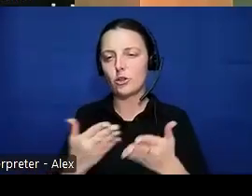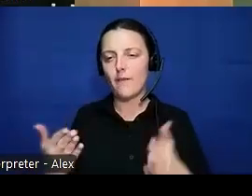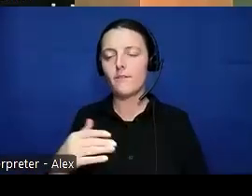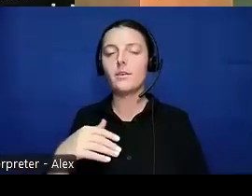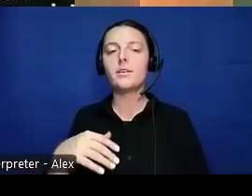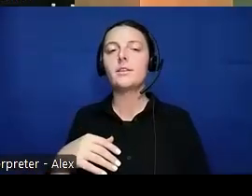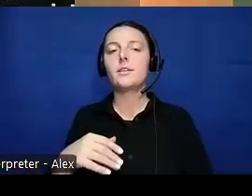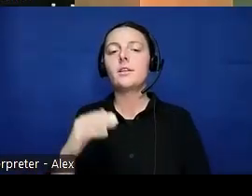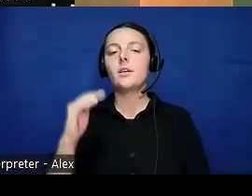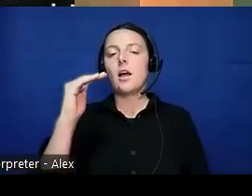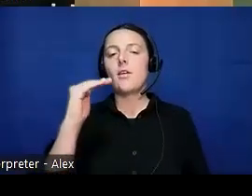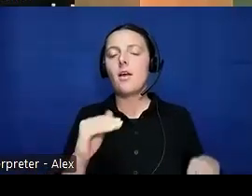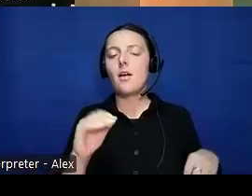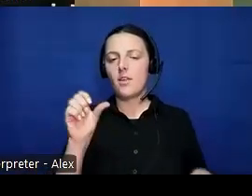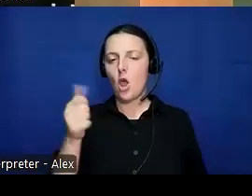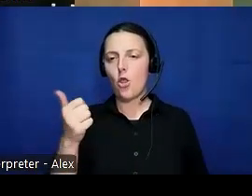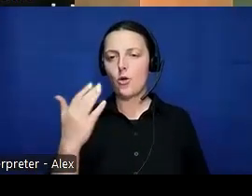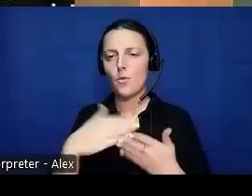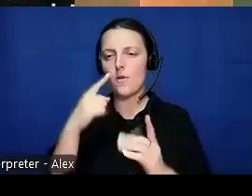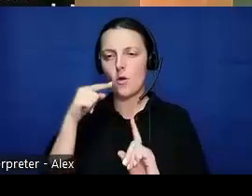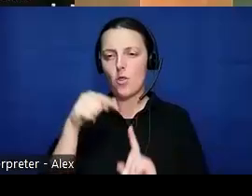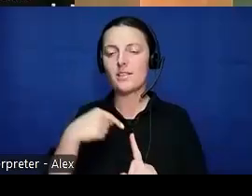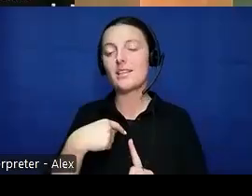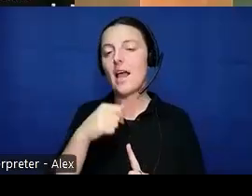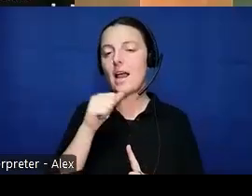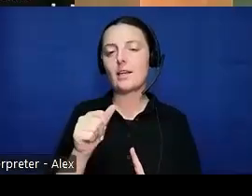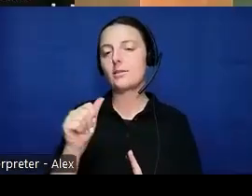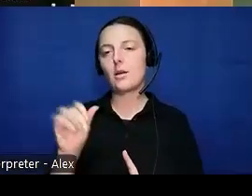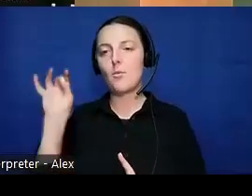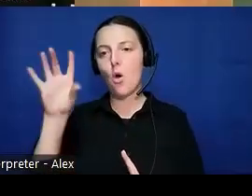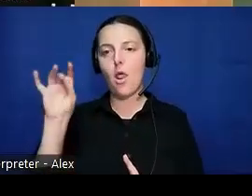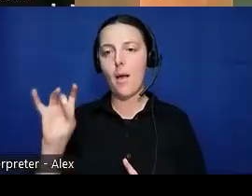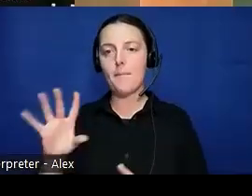although I didn't put up all of my the aims and objectives in here, you can imagine what they